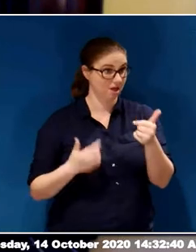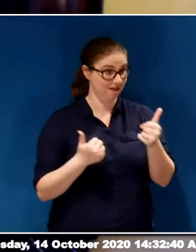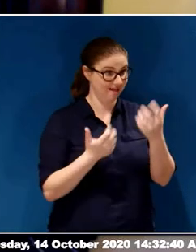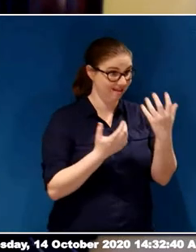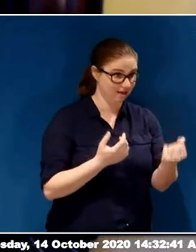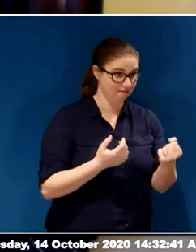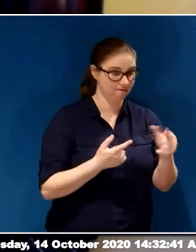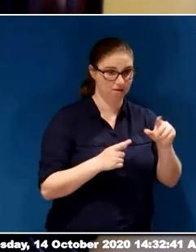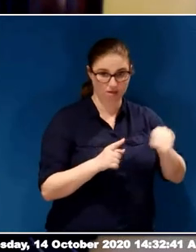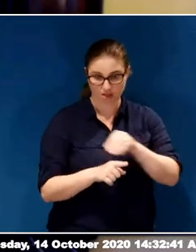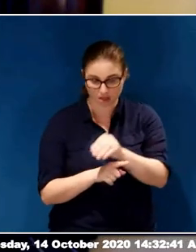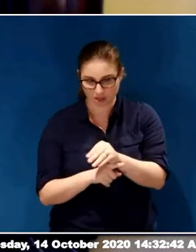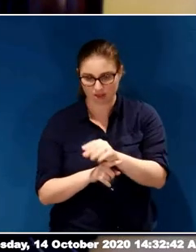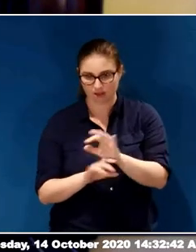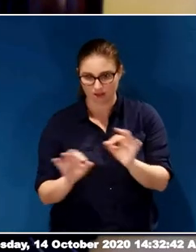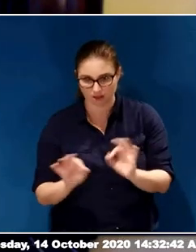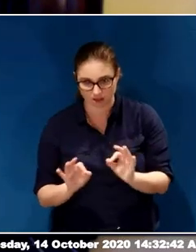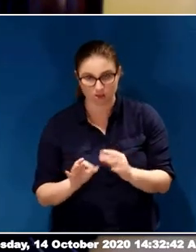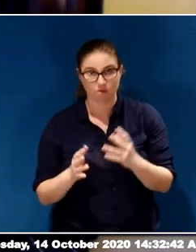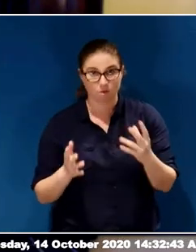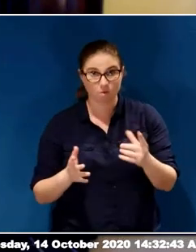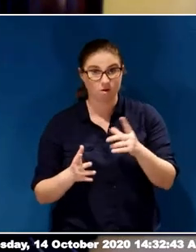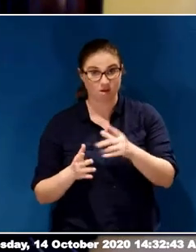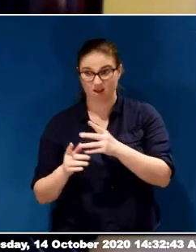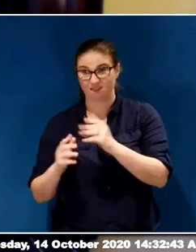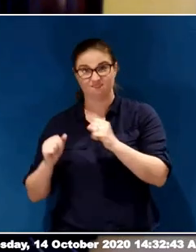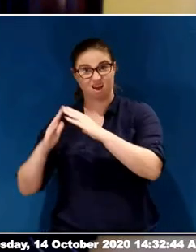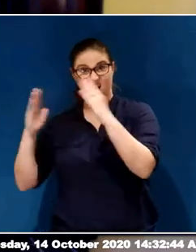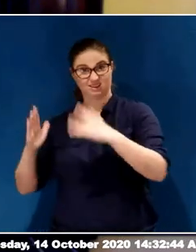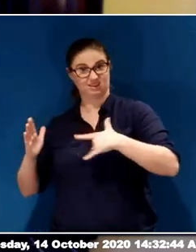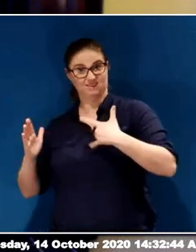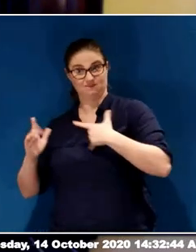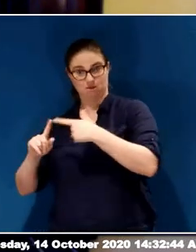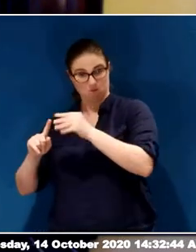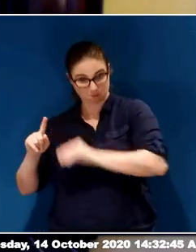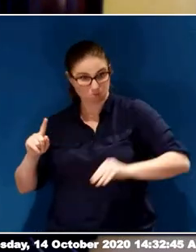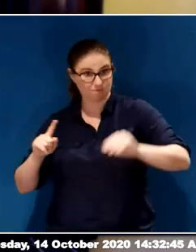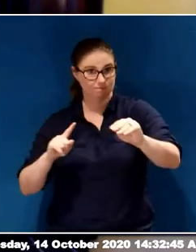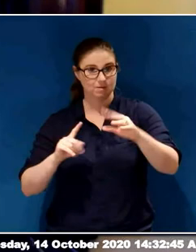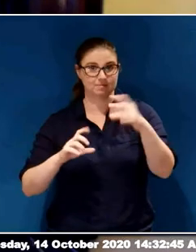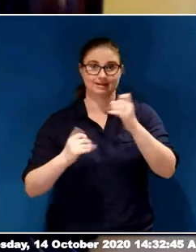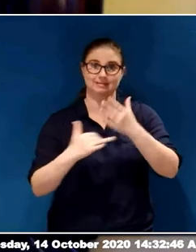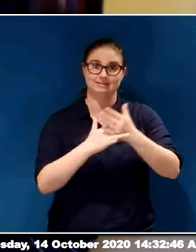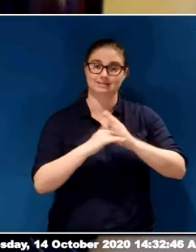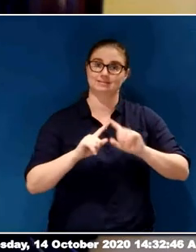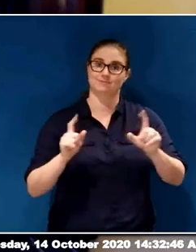another. In addition, there are levels of funding provided for students with